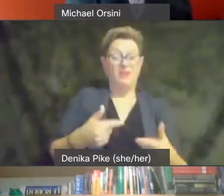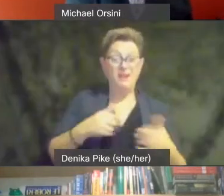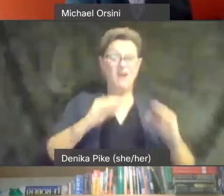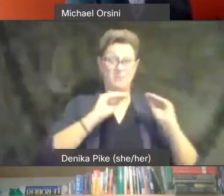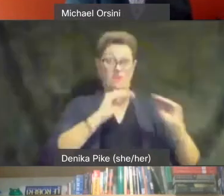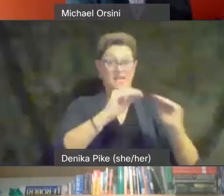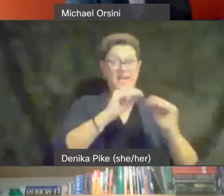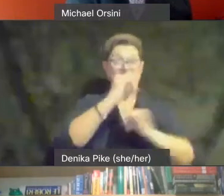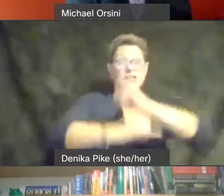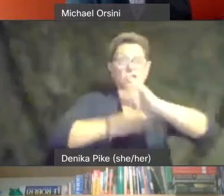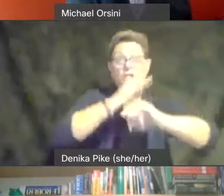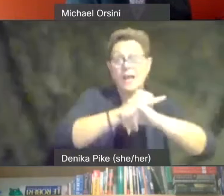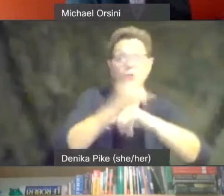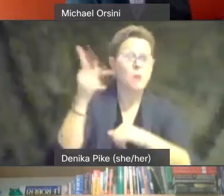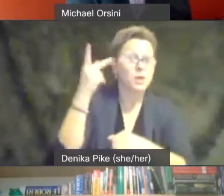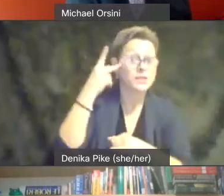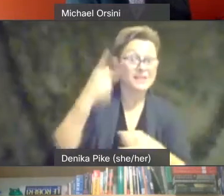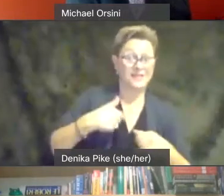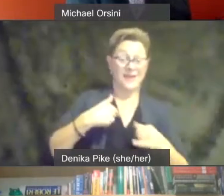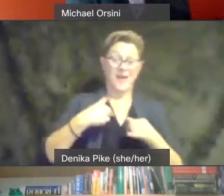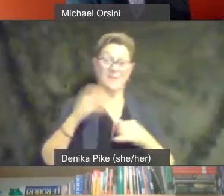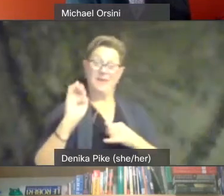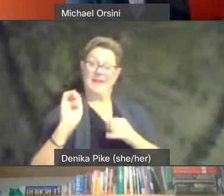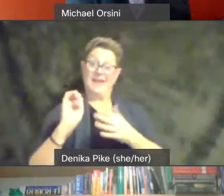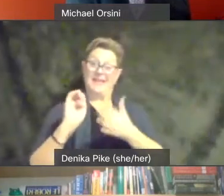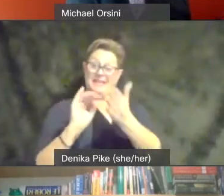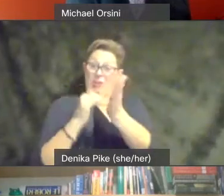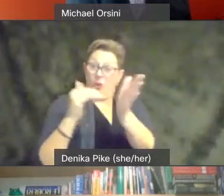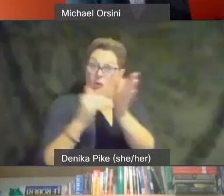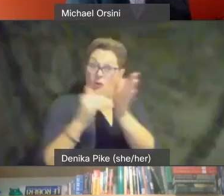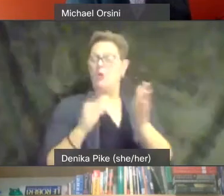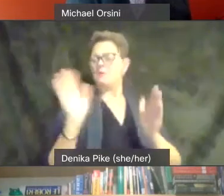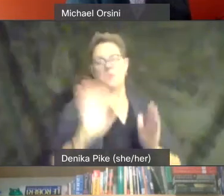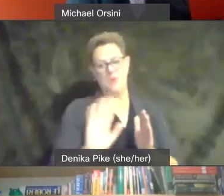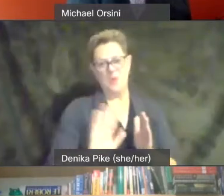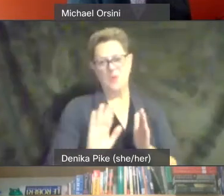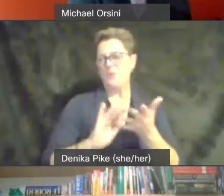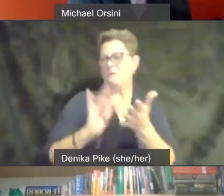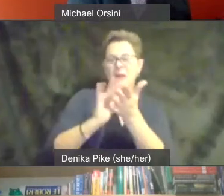I'm not an epidemiologist, I'm not a public health expert, even though I worked on global health politics for 15 years.